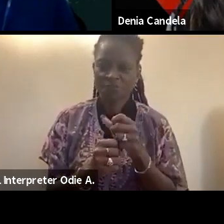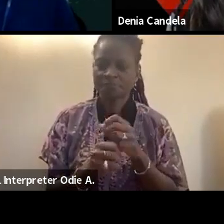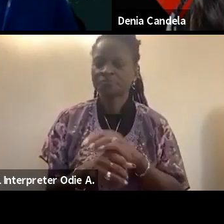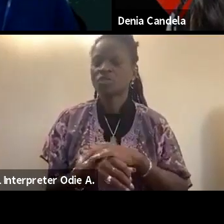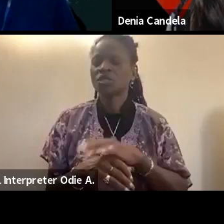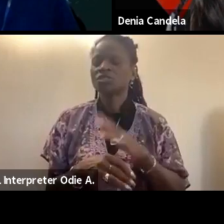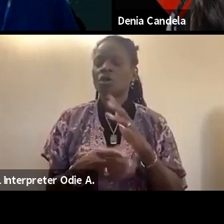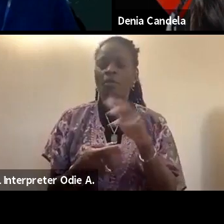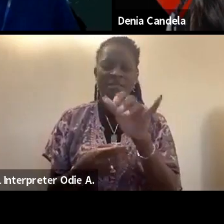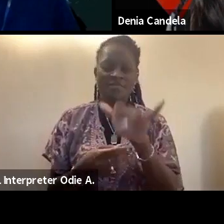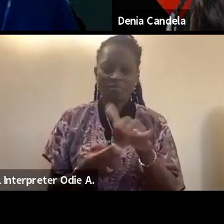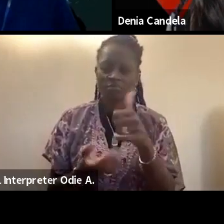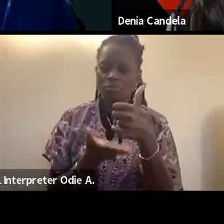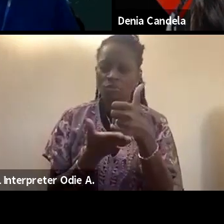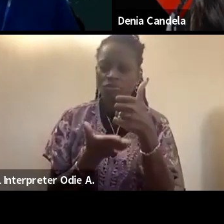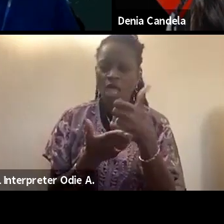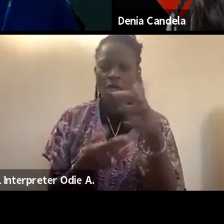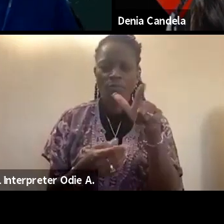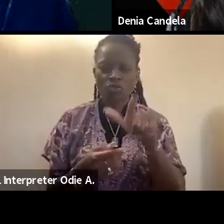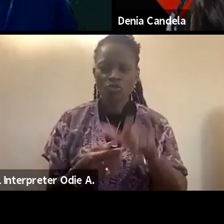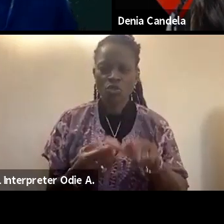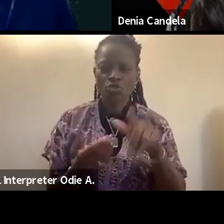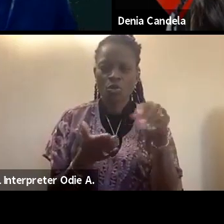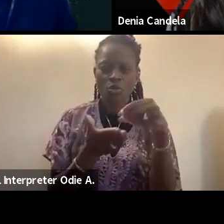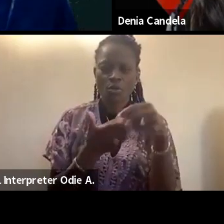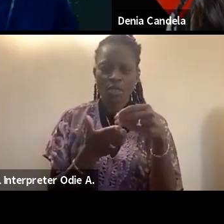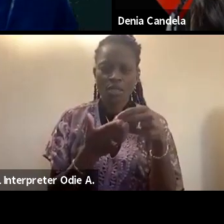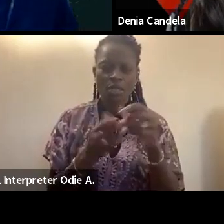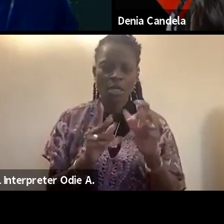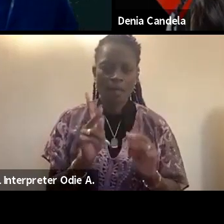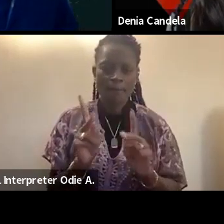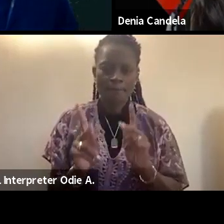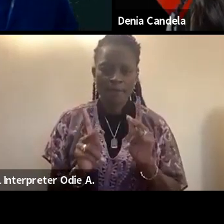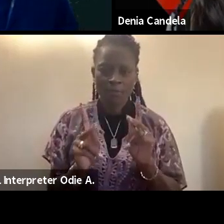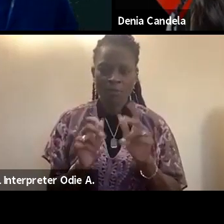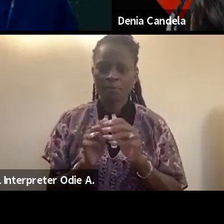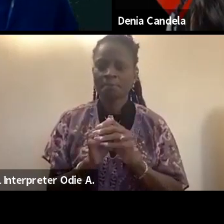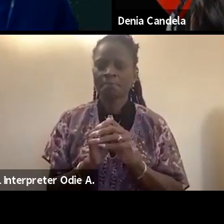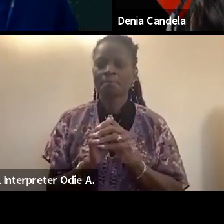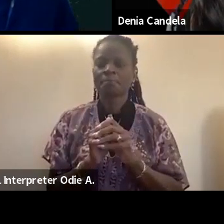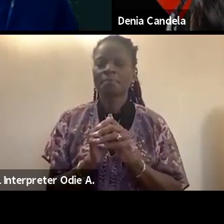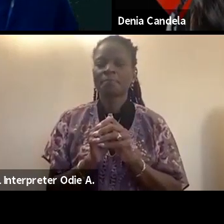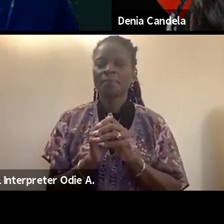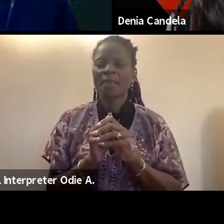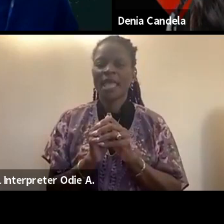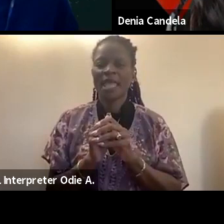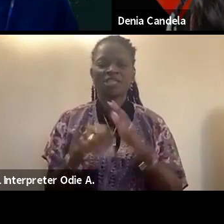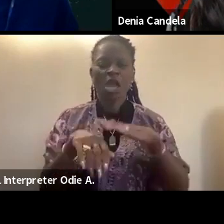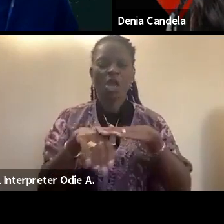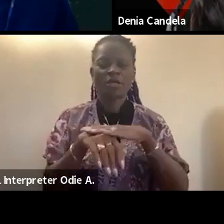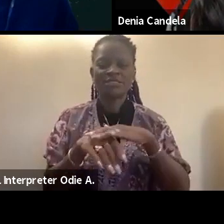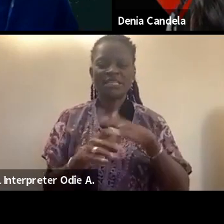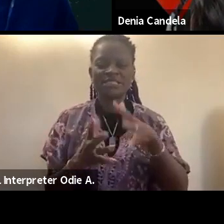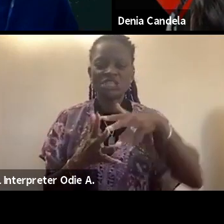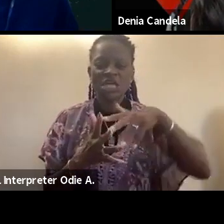Latinx and Indigenous language speaking community members. And so we do that in various different ways.